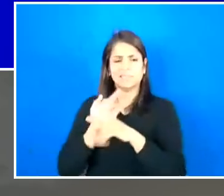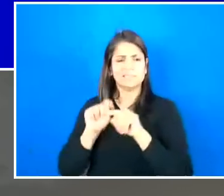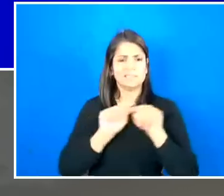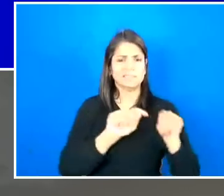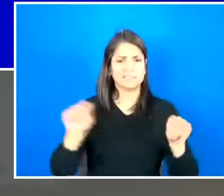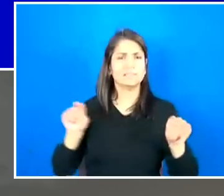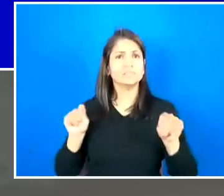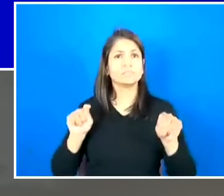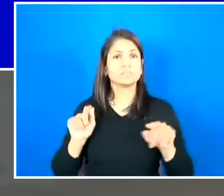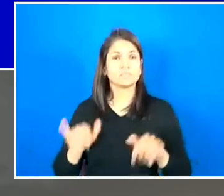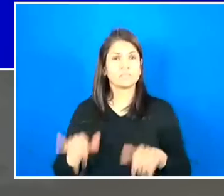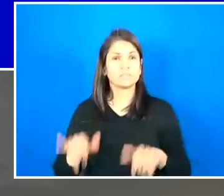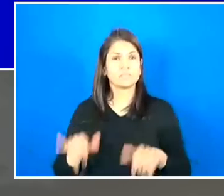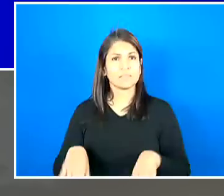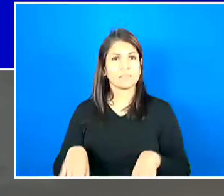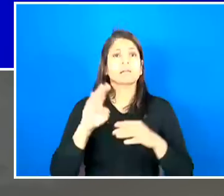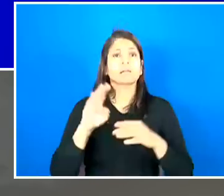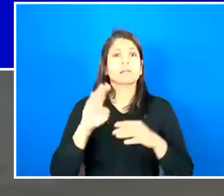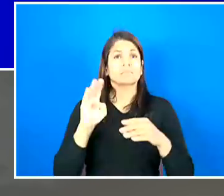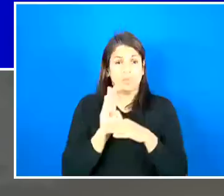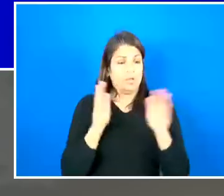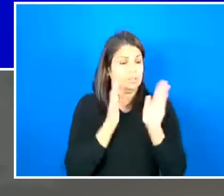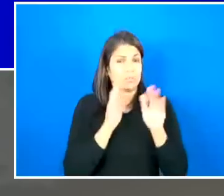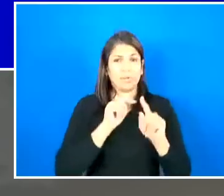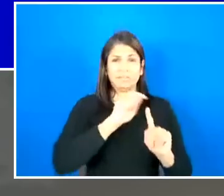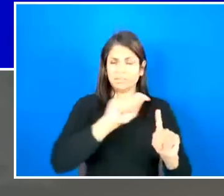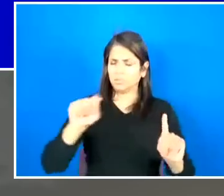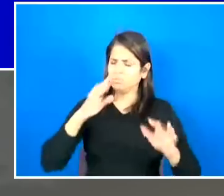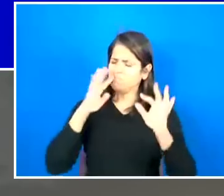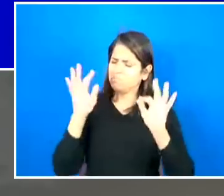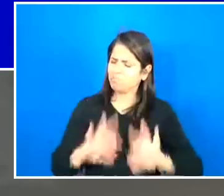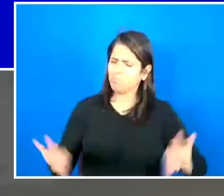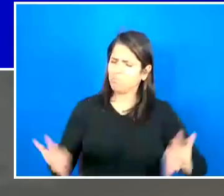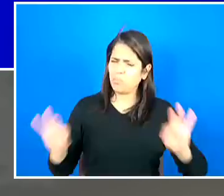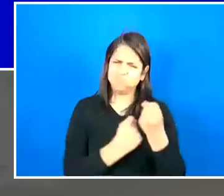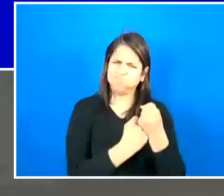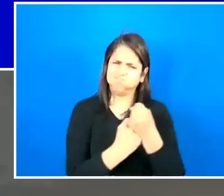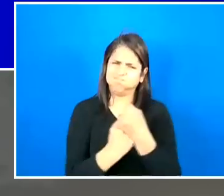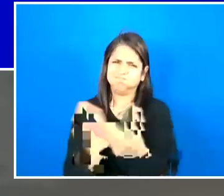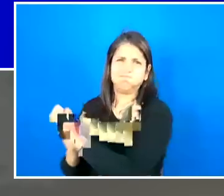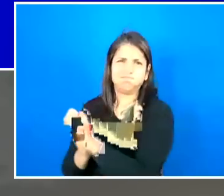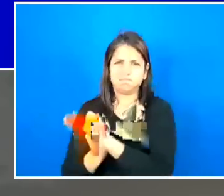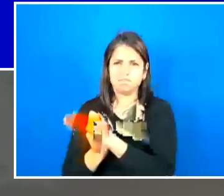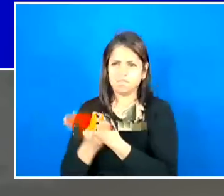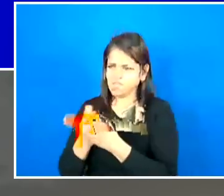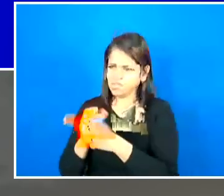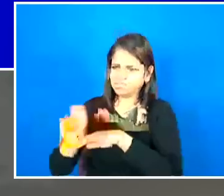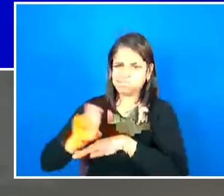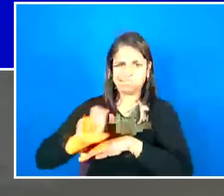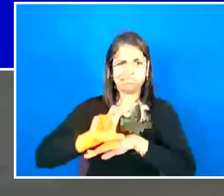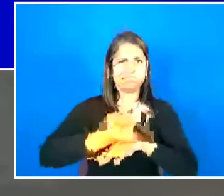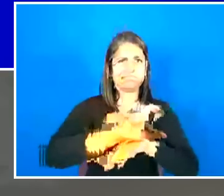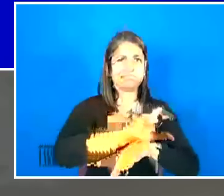THIS SUPPORT. YOU DESERVE THIS MONE YYO'VUE BEEN HIT SO HARD. WE NEED TO HELP YOU SURVIVE SO WE WANT TO MAKE SURE